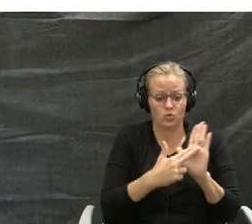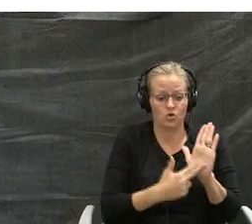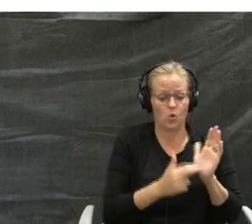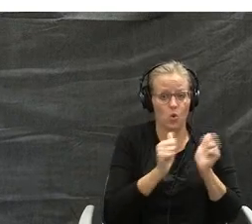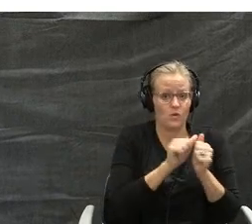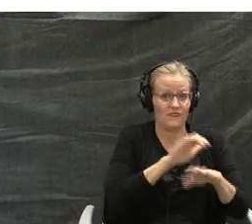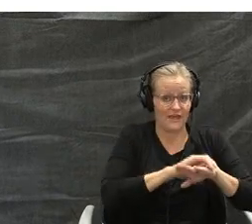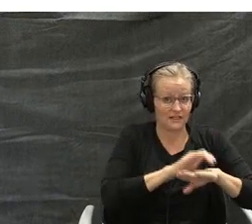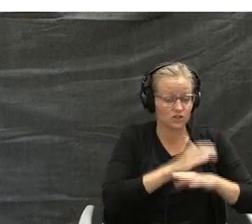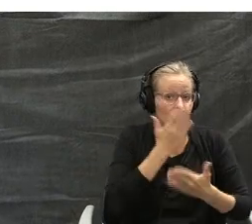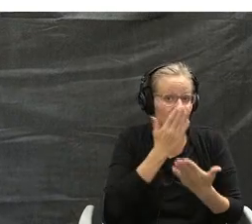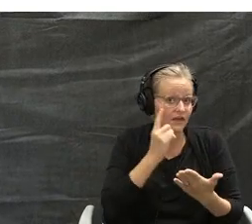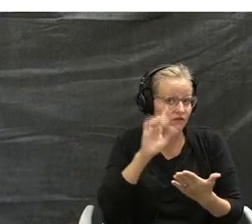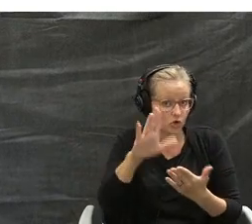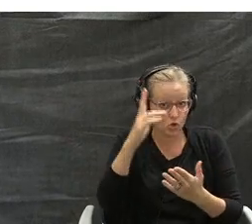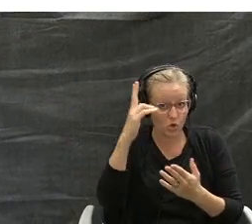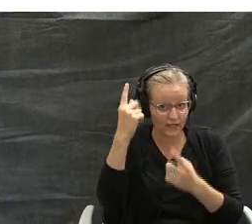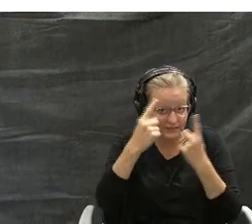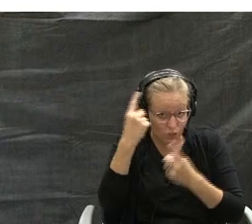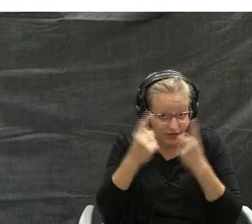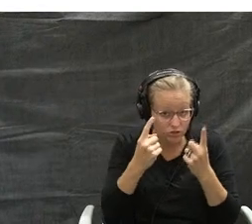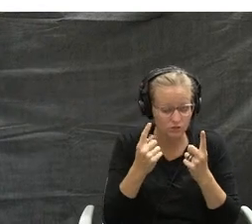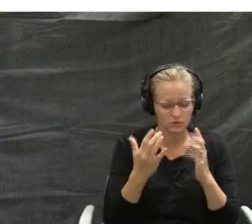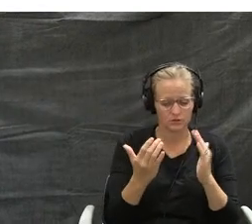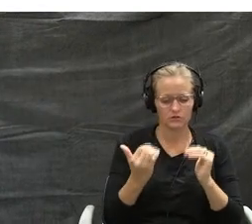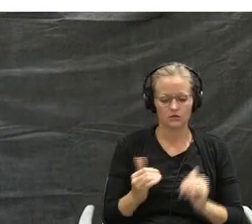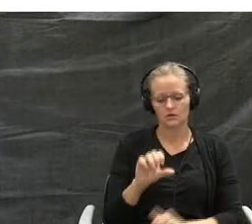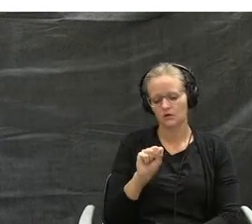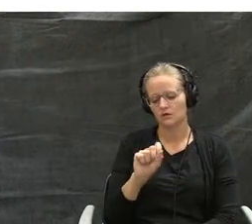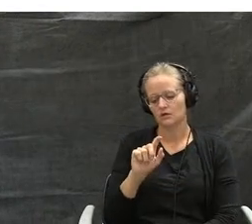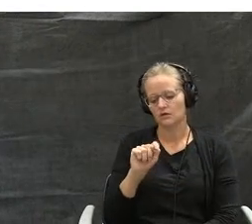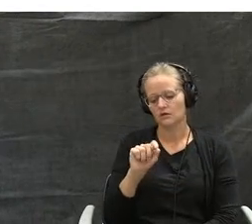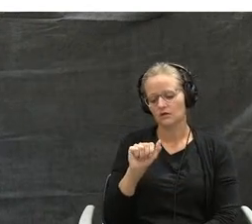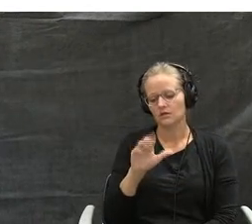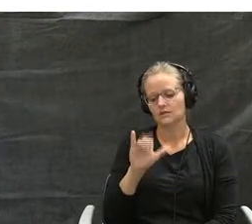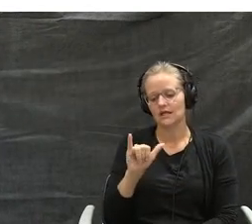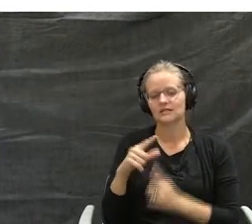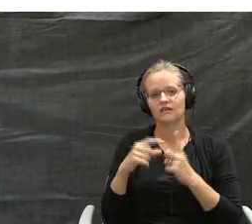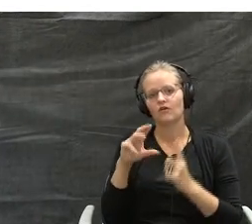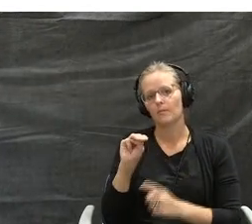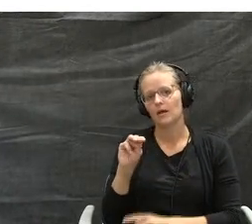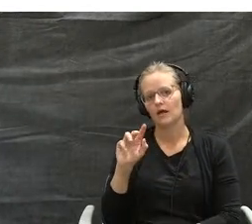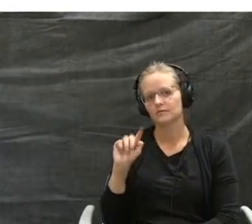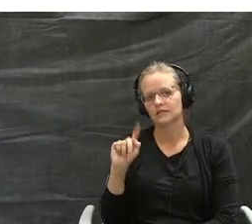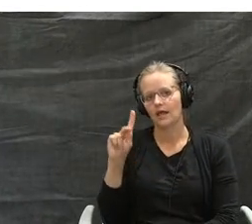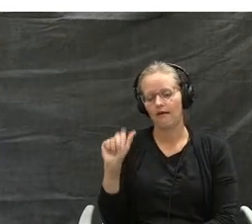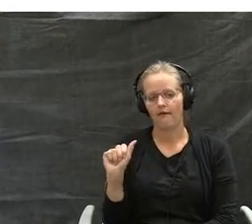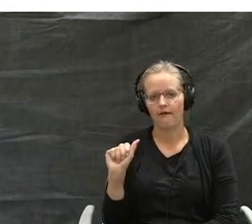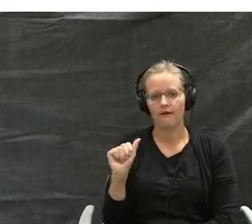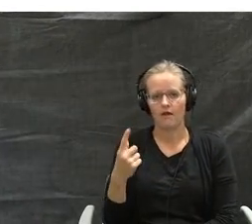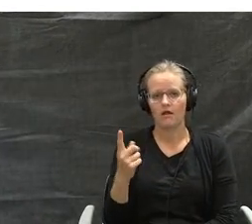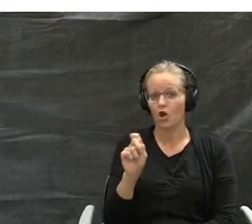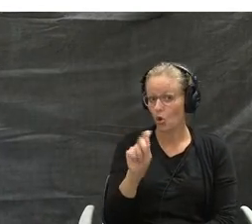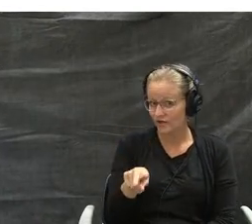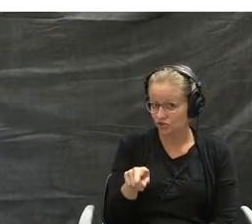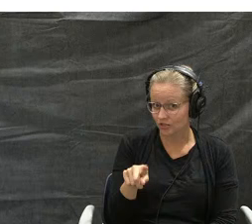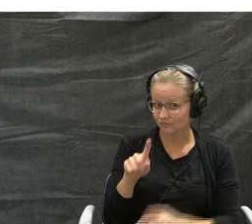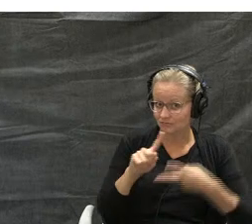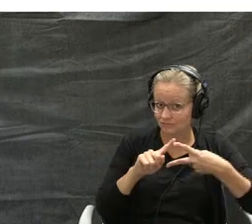consideration. Stacy Lemmer of Minne Tonka says question one in hybrid classrooms. How will different school age kids in one